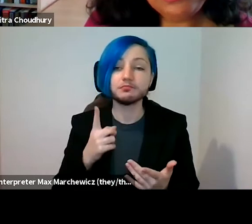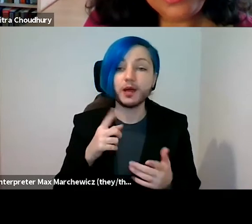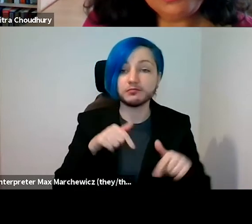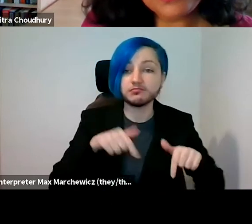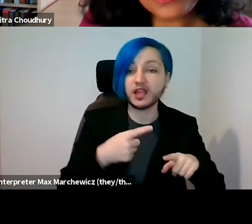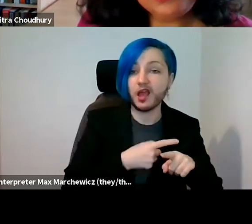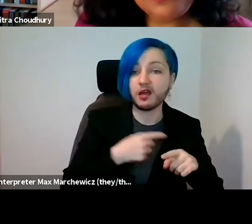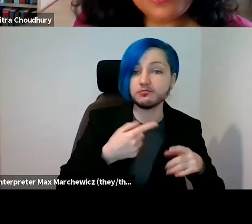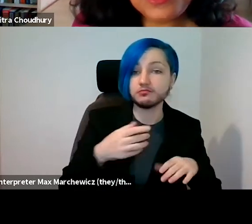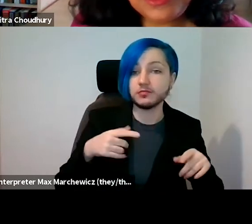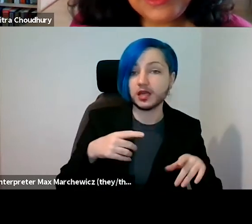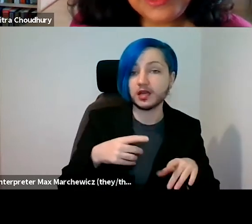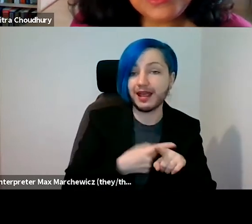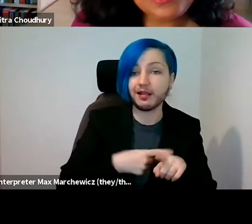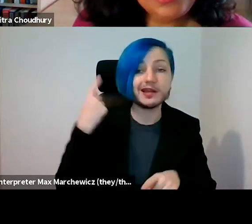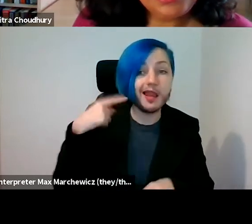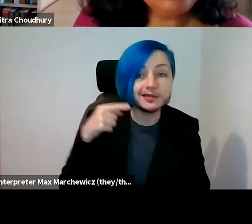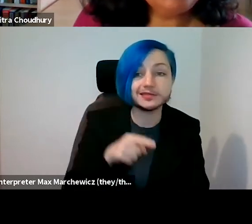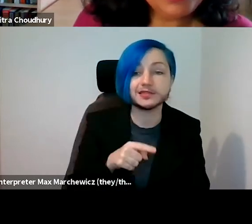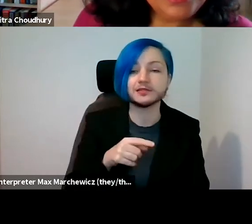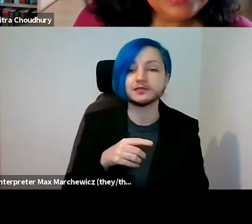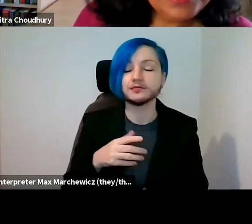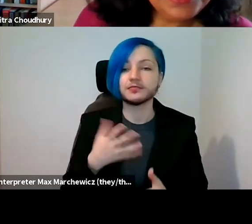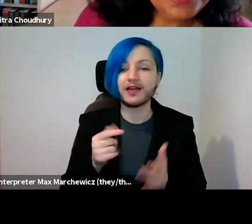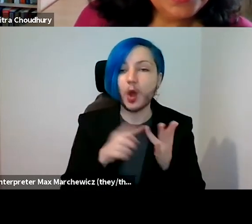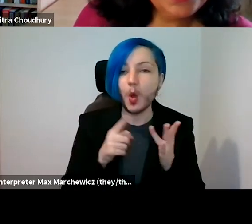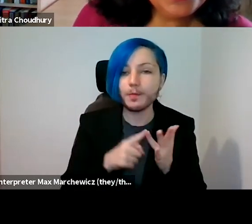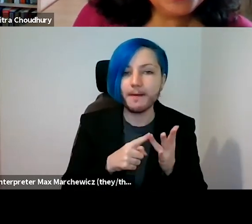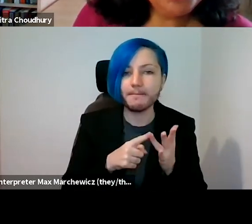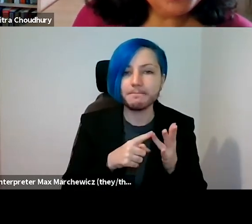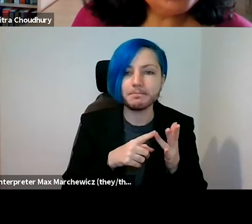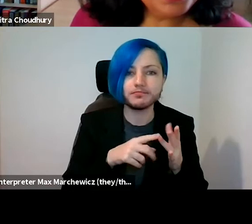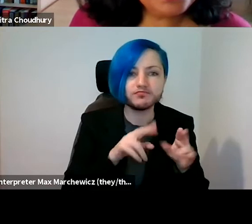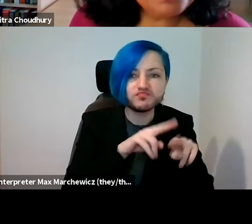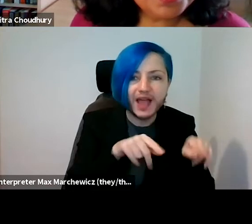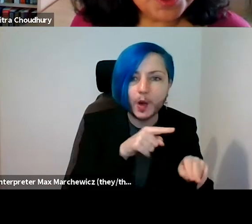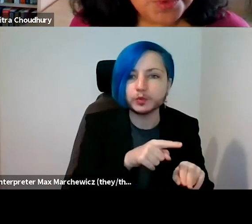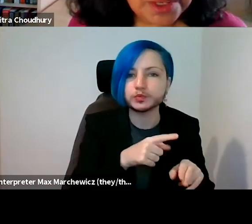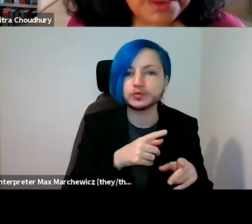where they became a sign of luxury and danger coming from the East. So the beautifully-crafted hookah